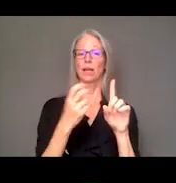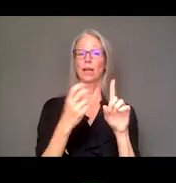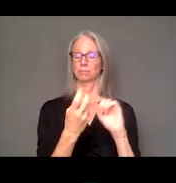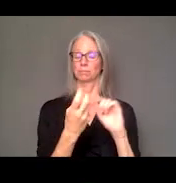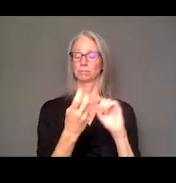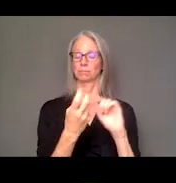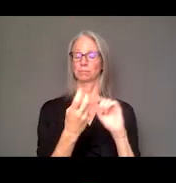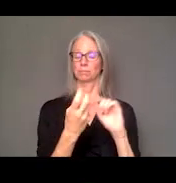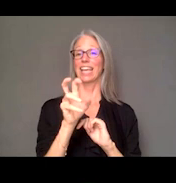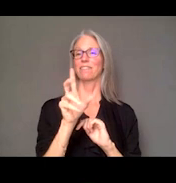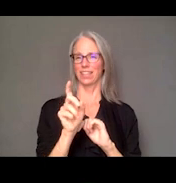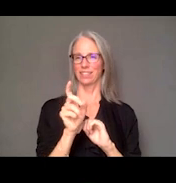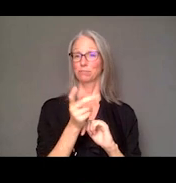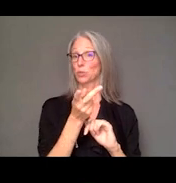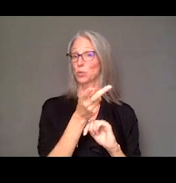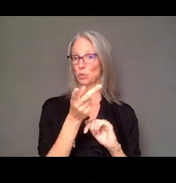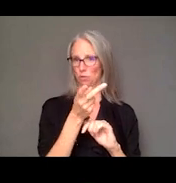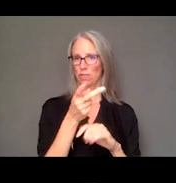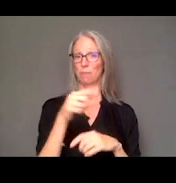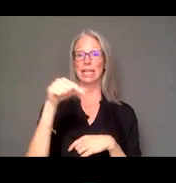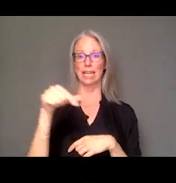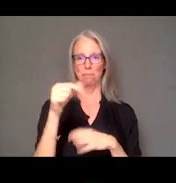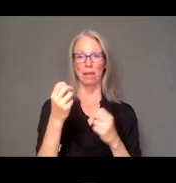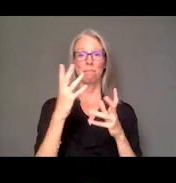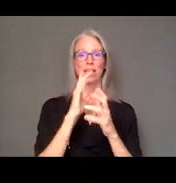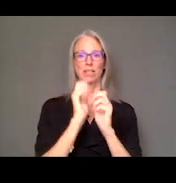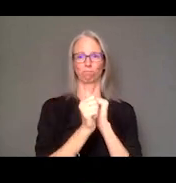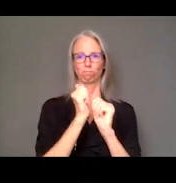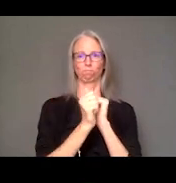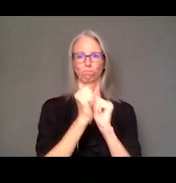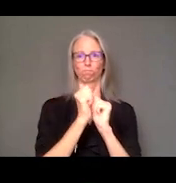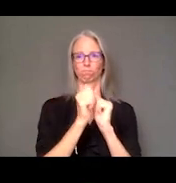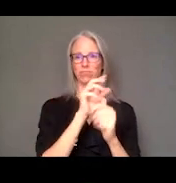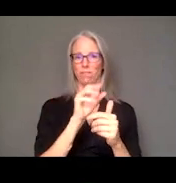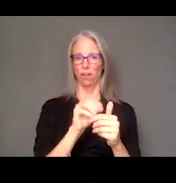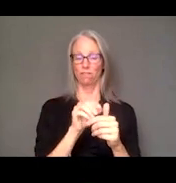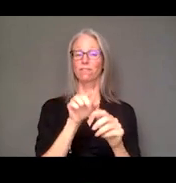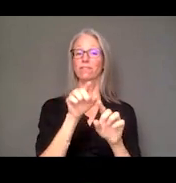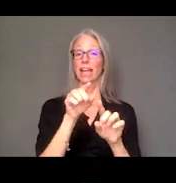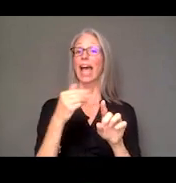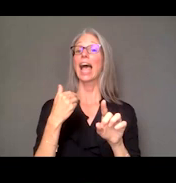They also had the chance of having a cartoon during the pandemic and it greatly enhanced